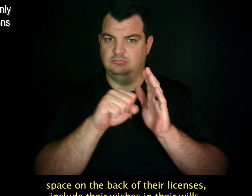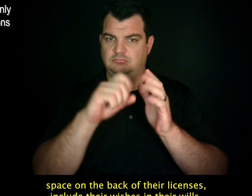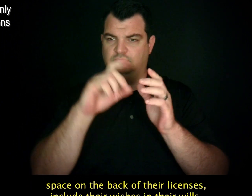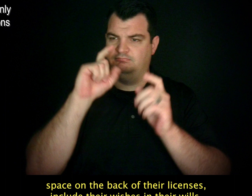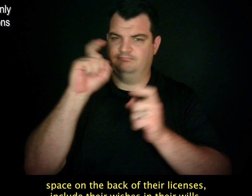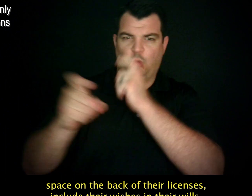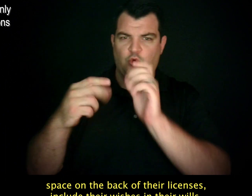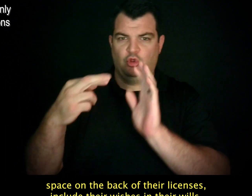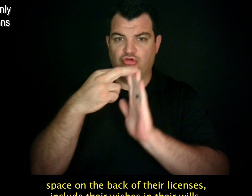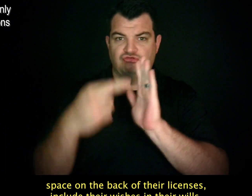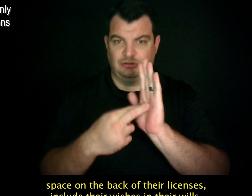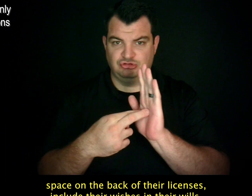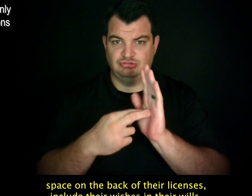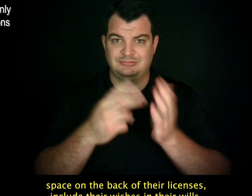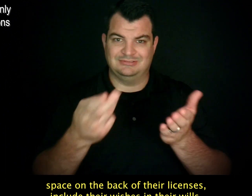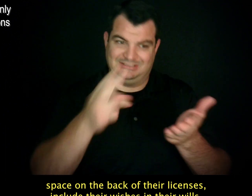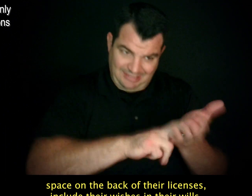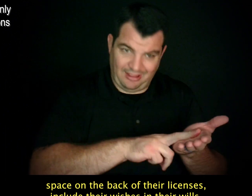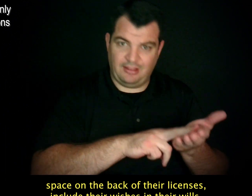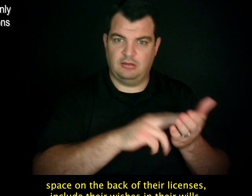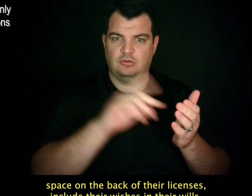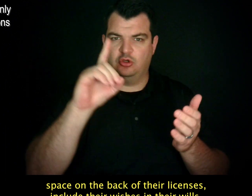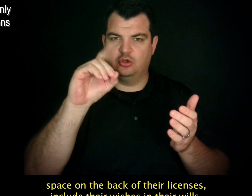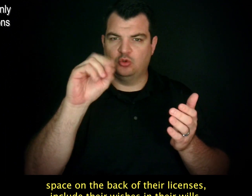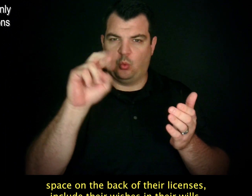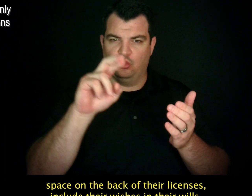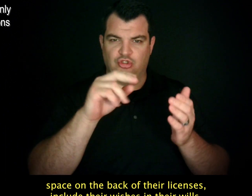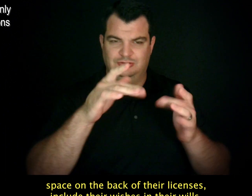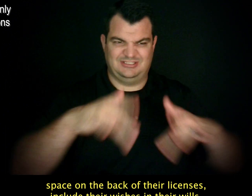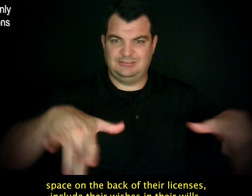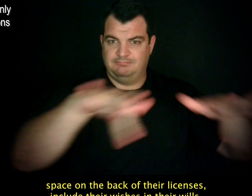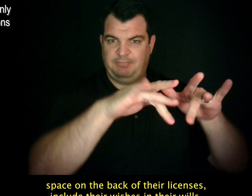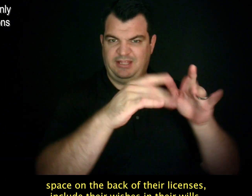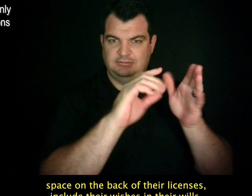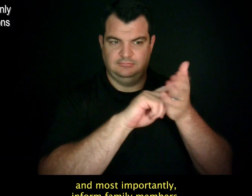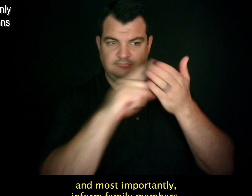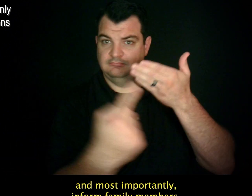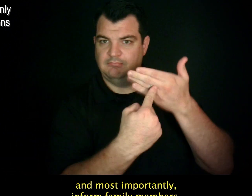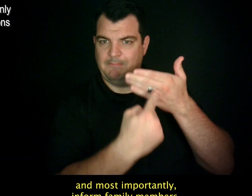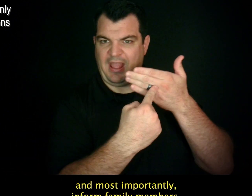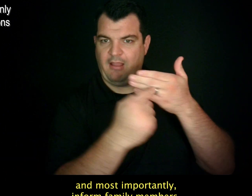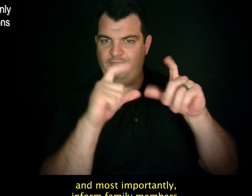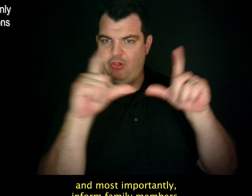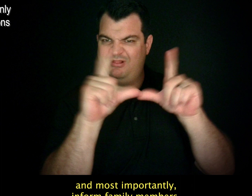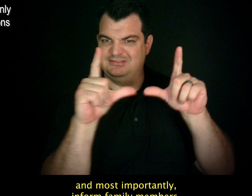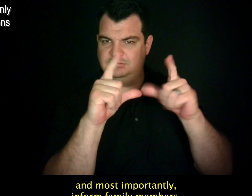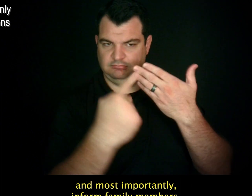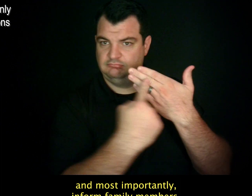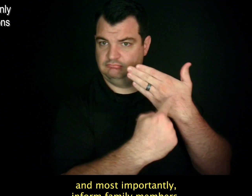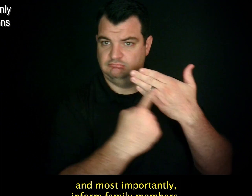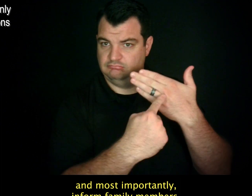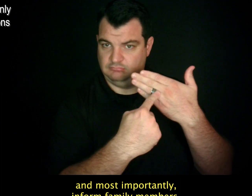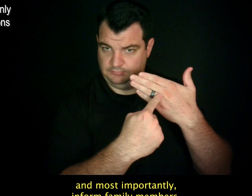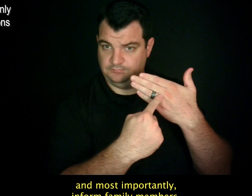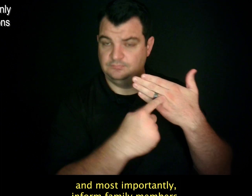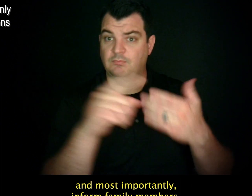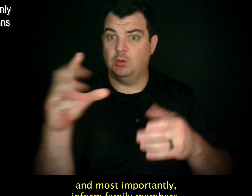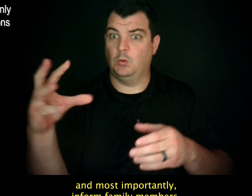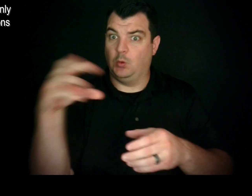space on the back of their licenses, include their wishes in their wills, and most importantly, inform family members.